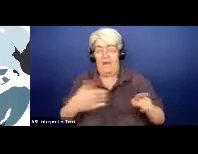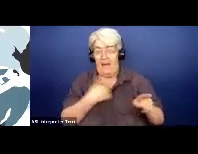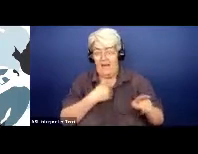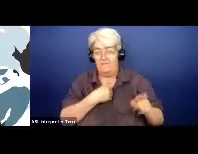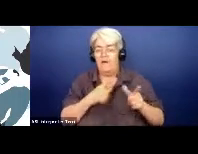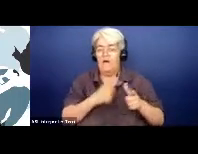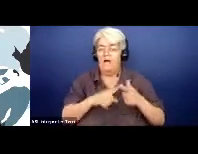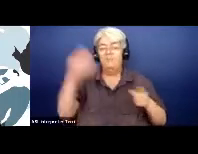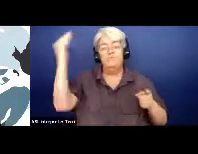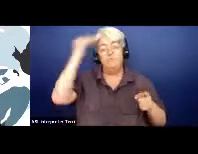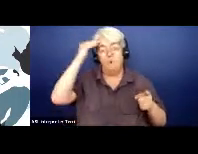meaningful interactions with